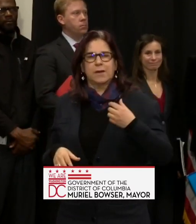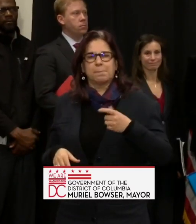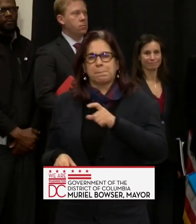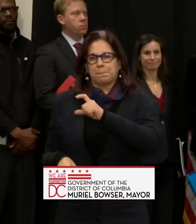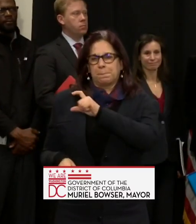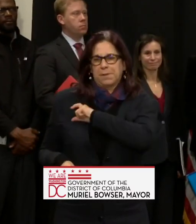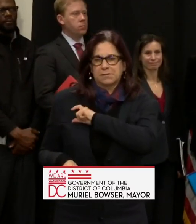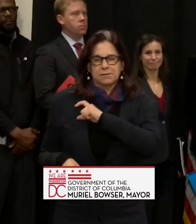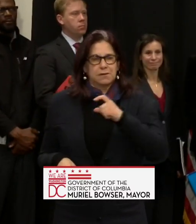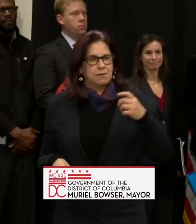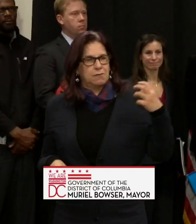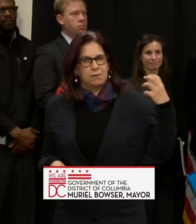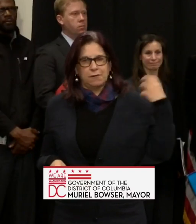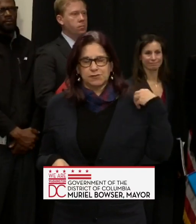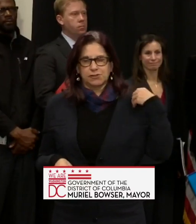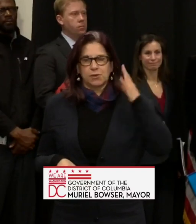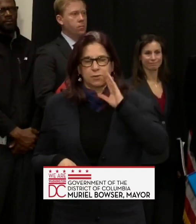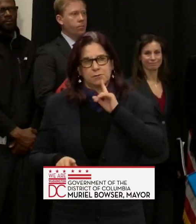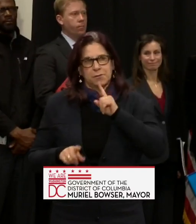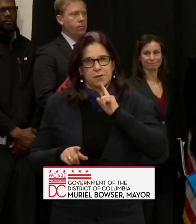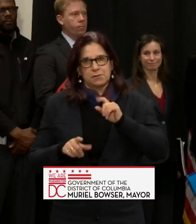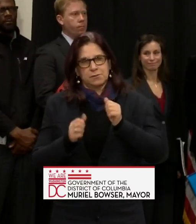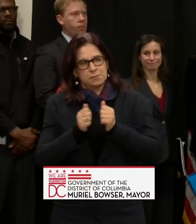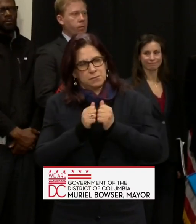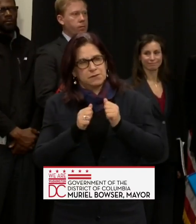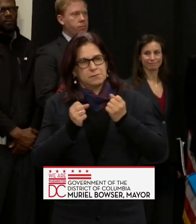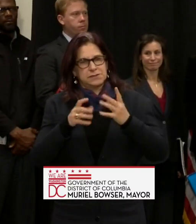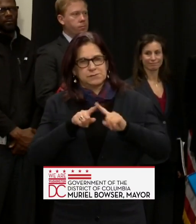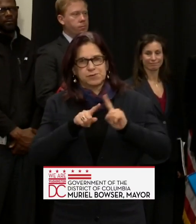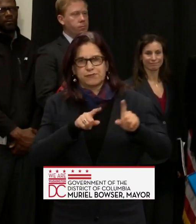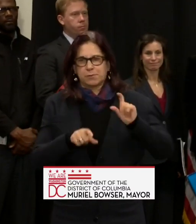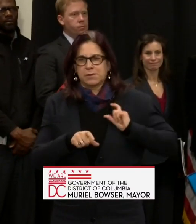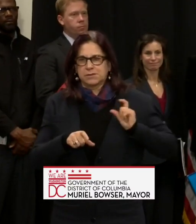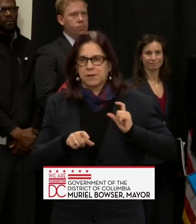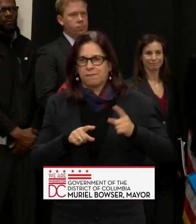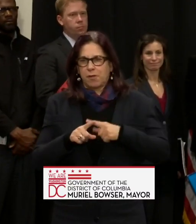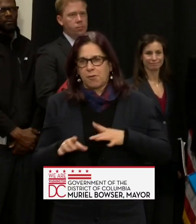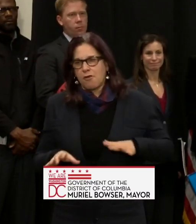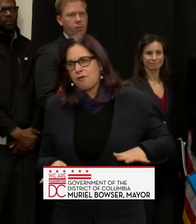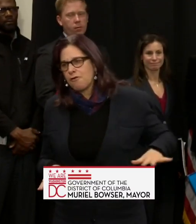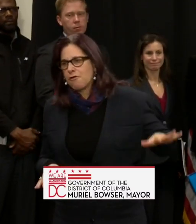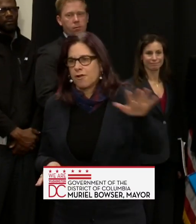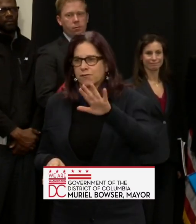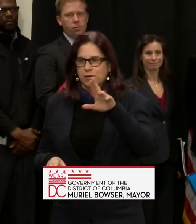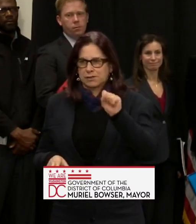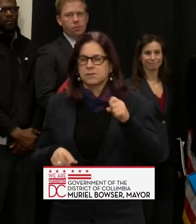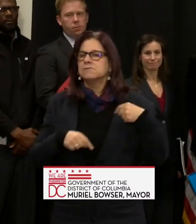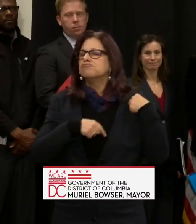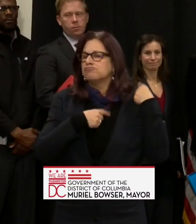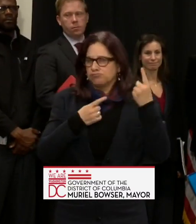IS TYPICAL, AND THEY WILL BEGIN TO ARRIVE TWO DAYS BEFORE THE INAUGURATION. YES, MA'AM?